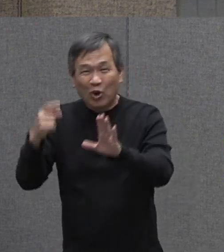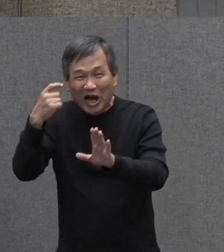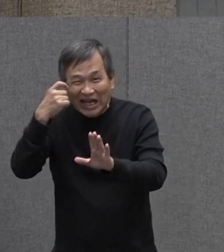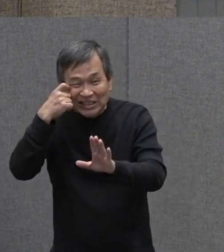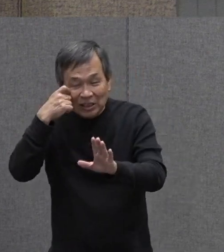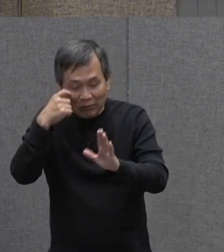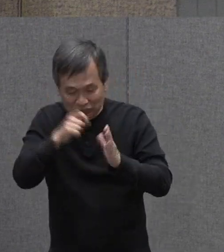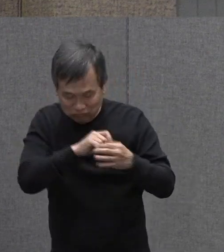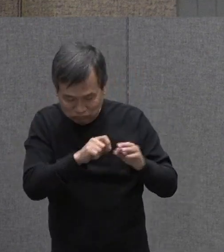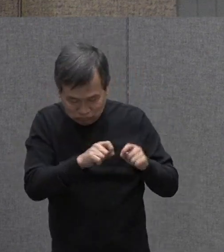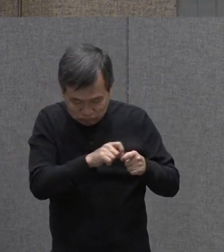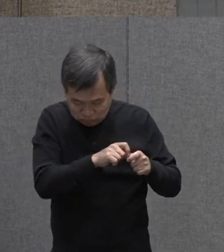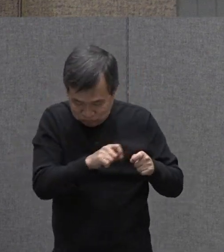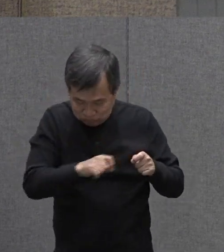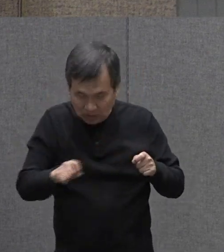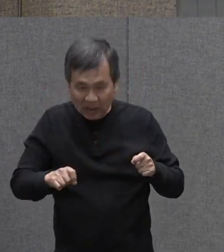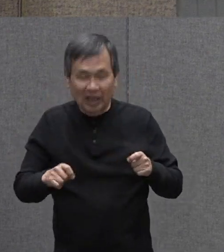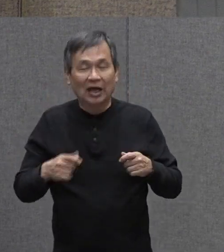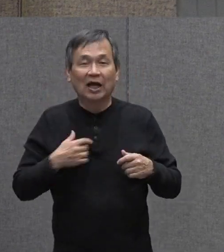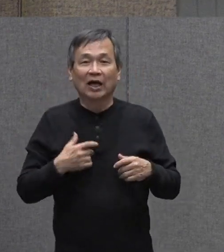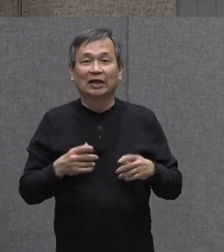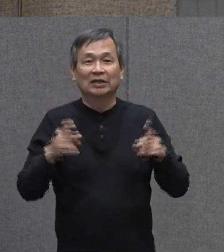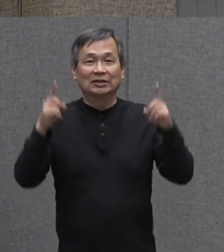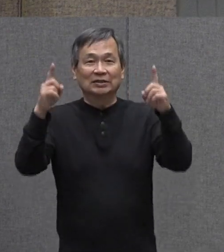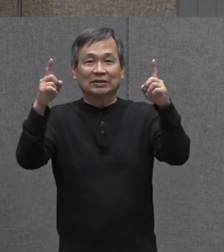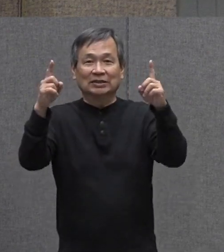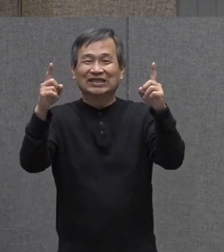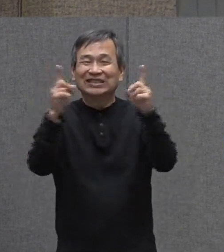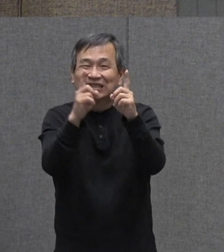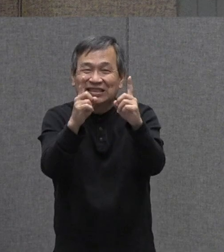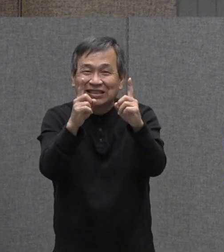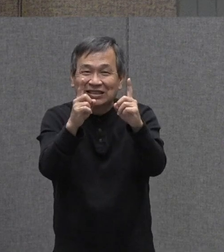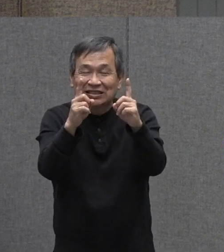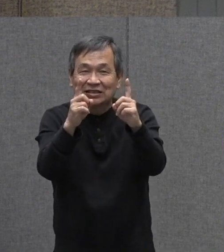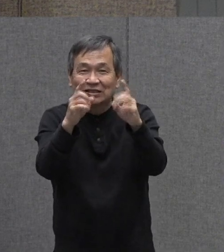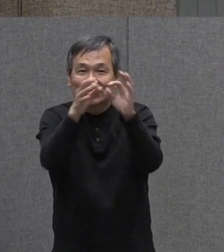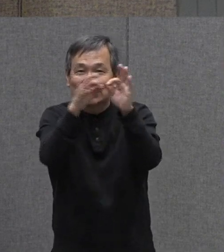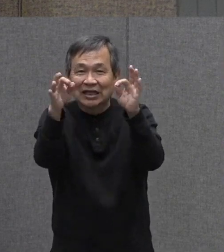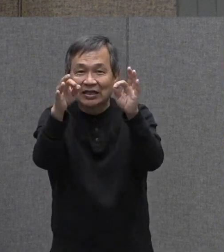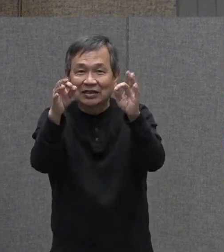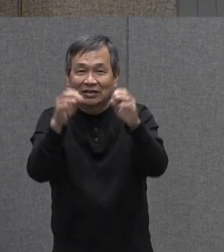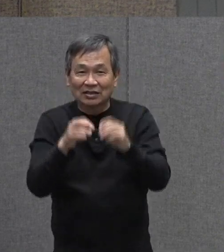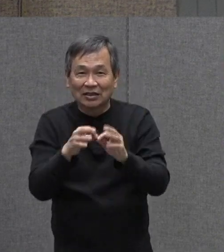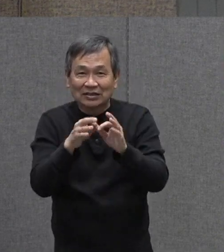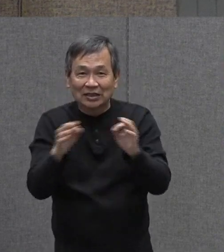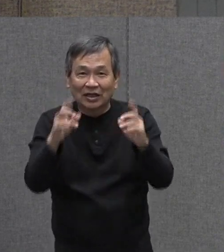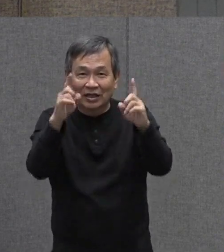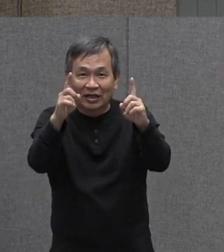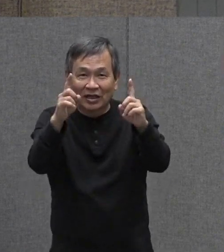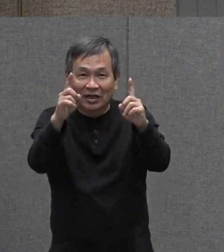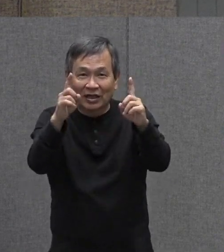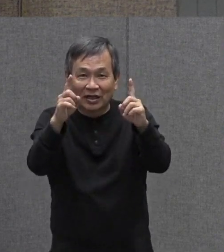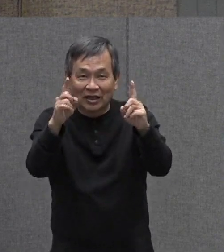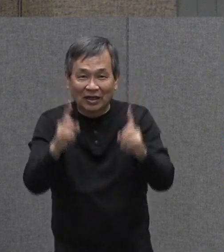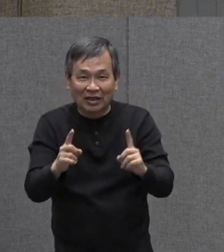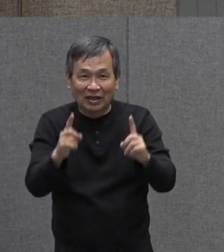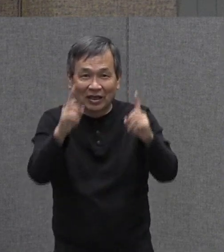is I've connected two little sentences into one big long sentence.